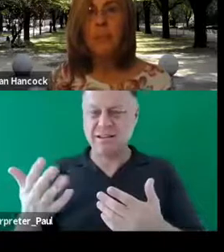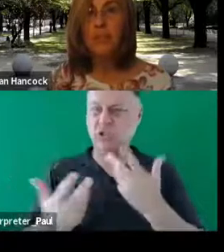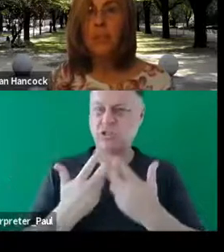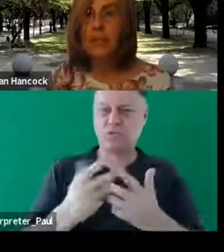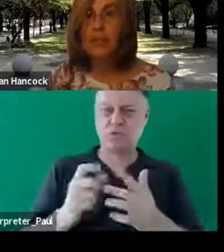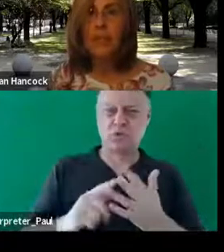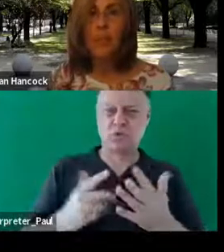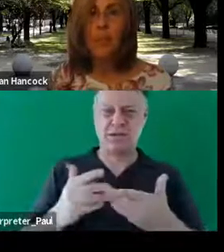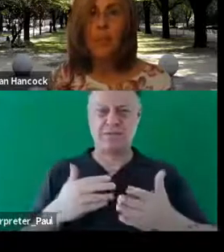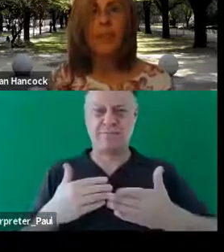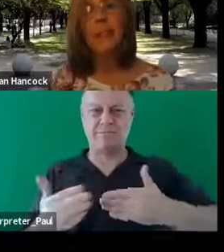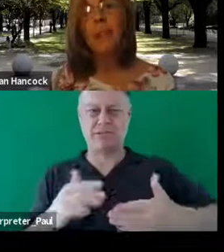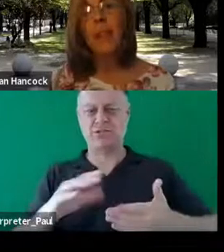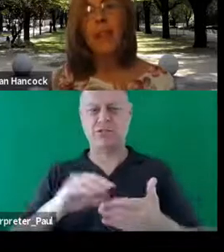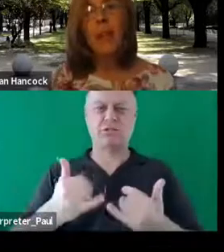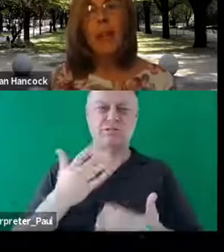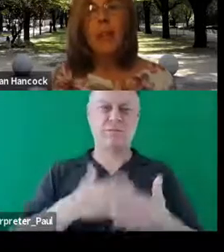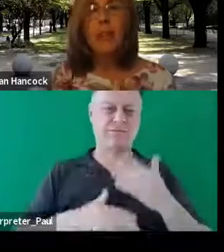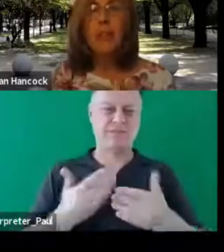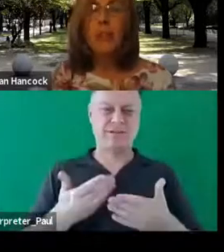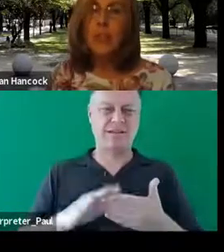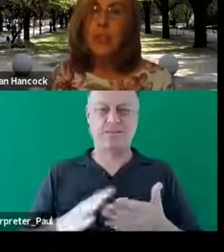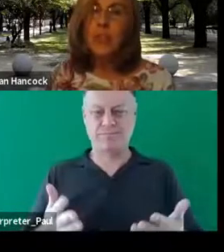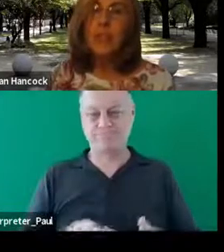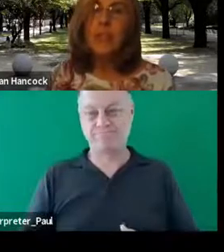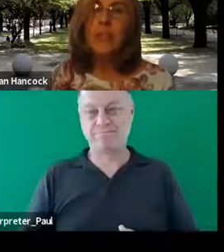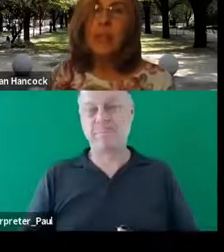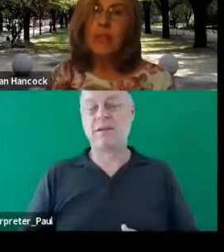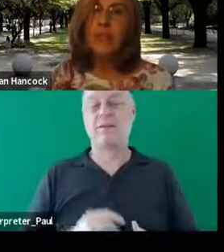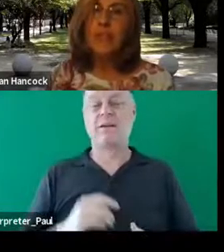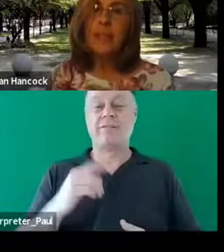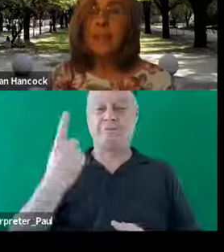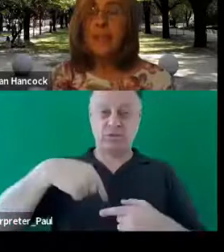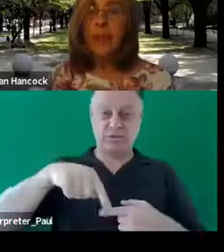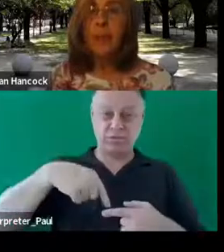manage the student’s behaviours. So during the initial weeks of their residence, senior staff